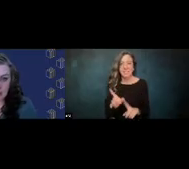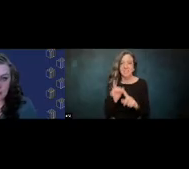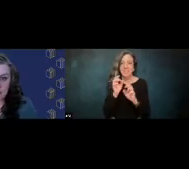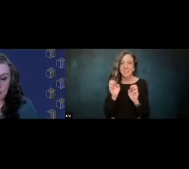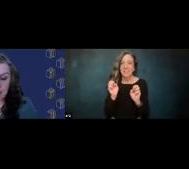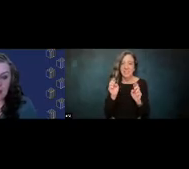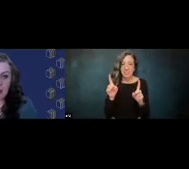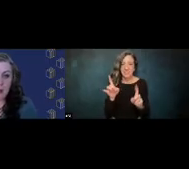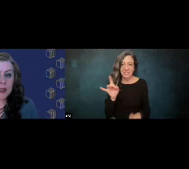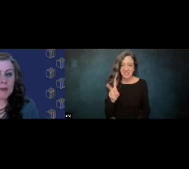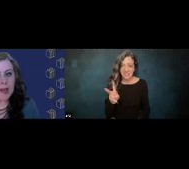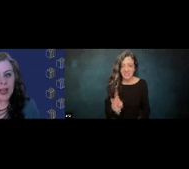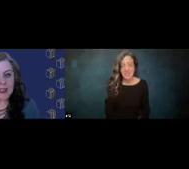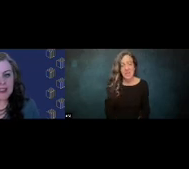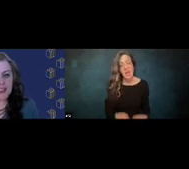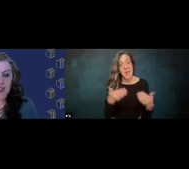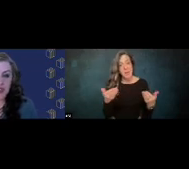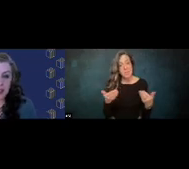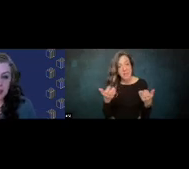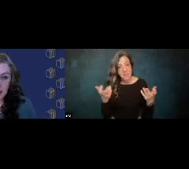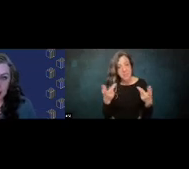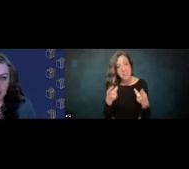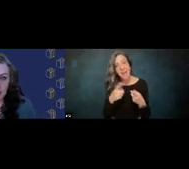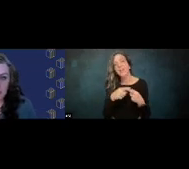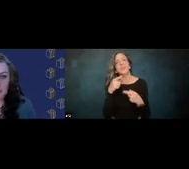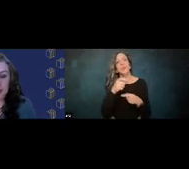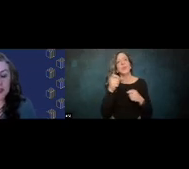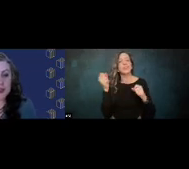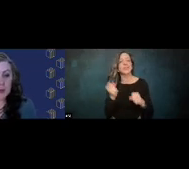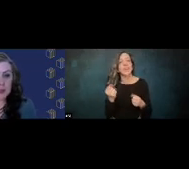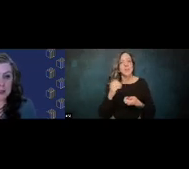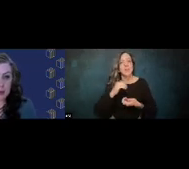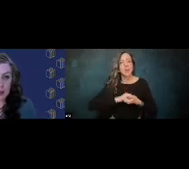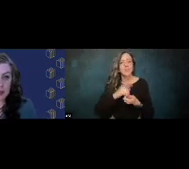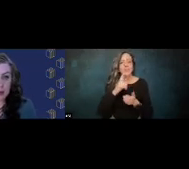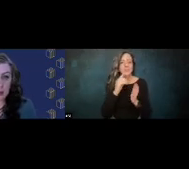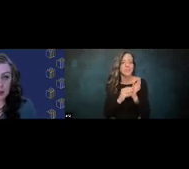division. Welcome back to the strengthening partnerships for students with disabilities